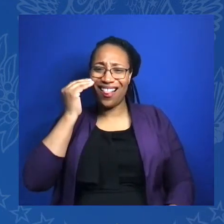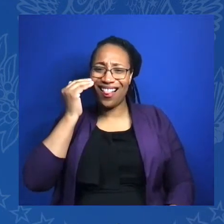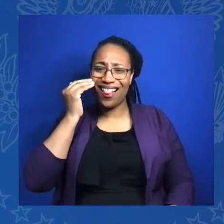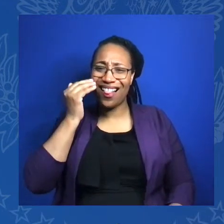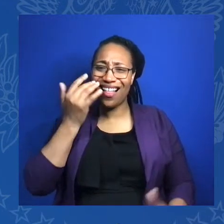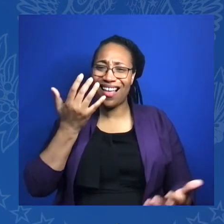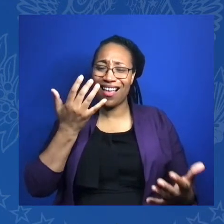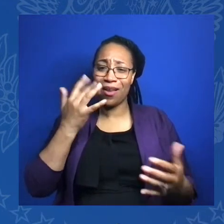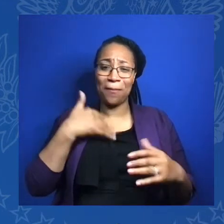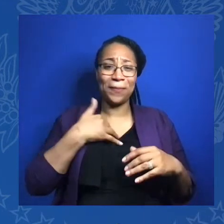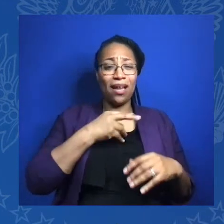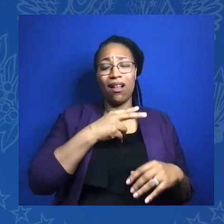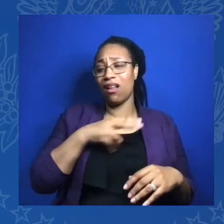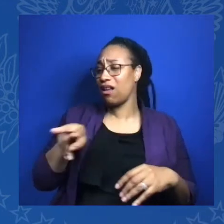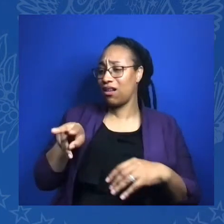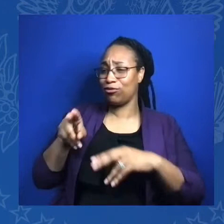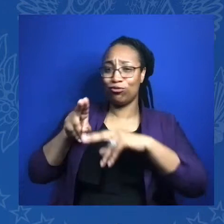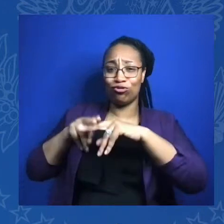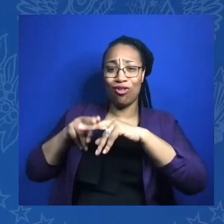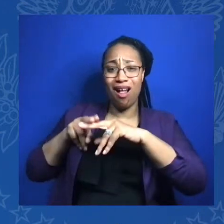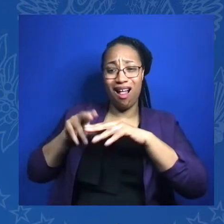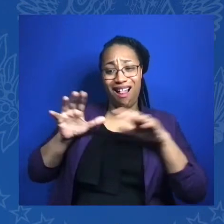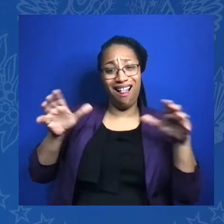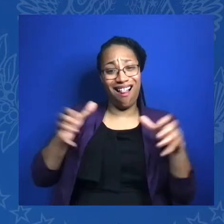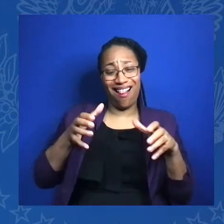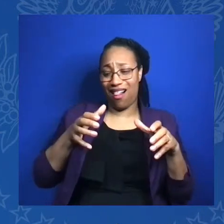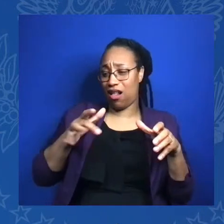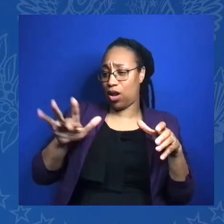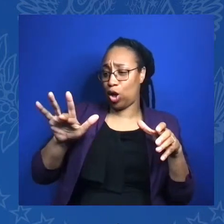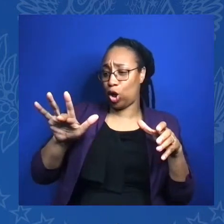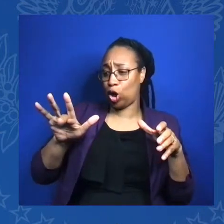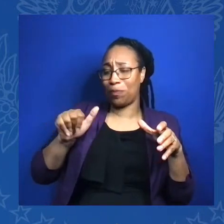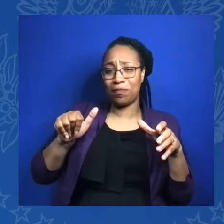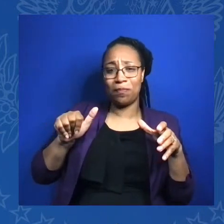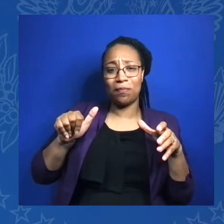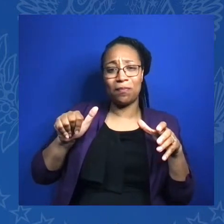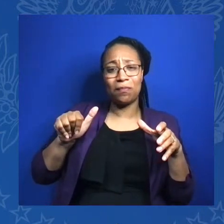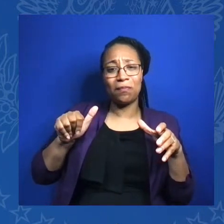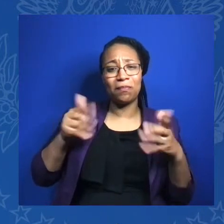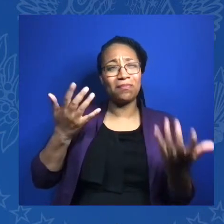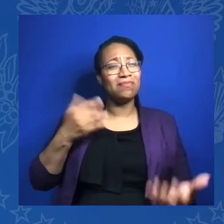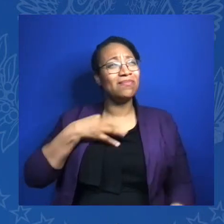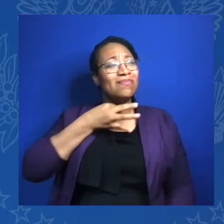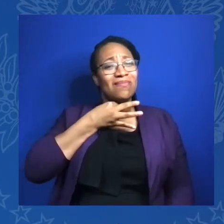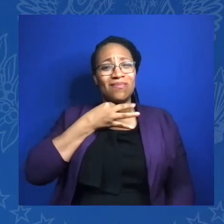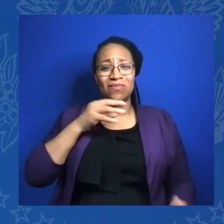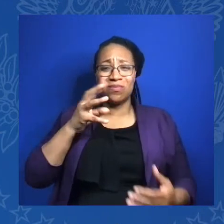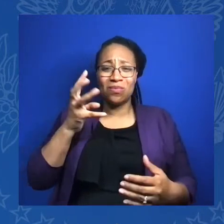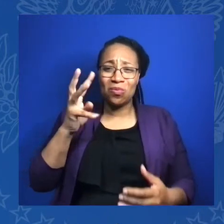But I want them and their families to know Jill and I understand. We see them. They are not forgotten.